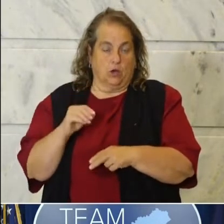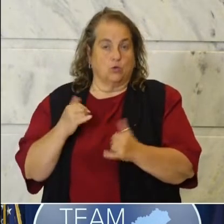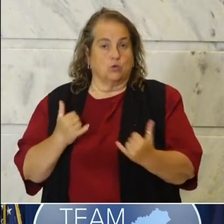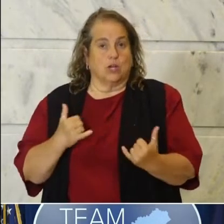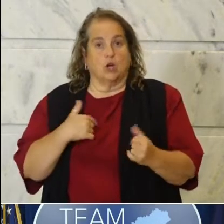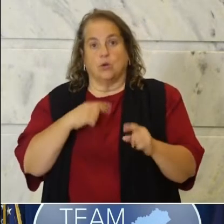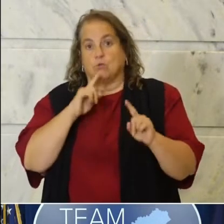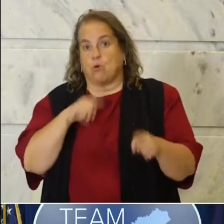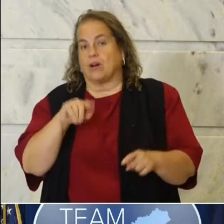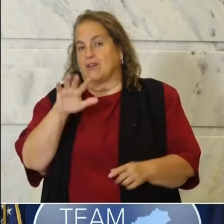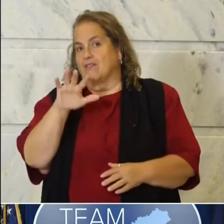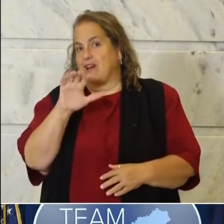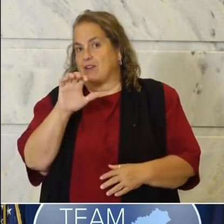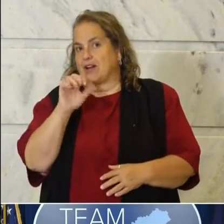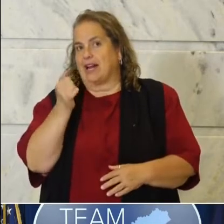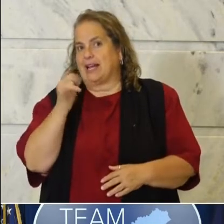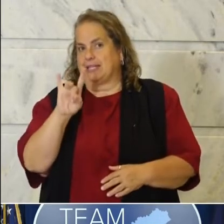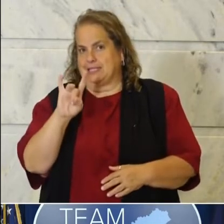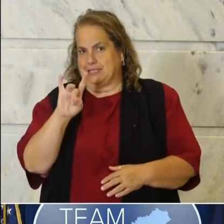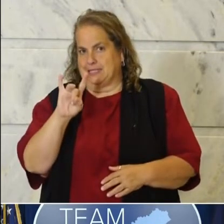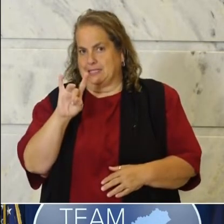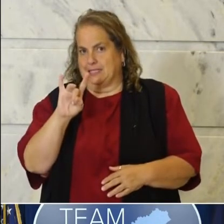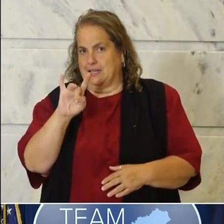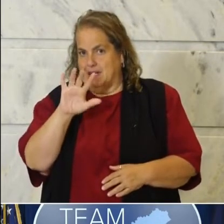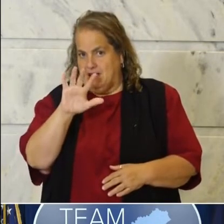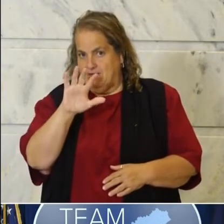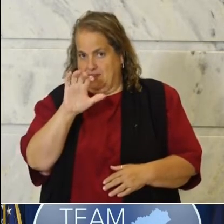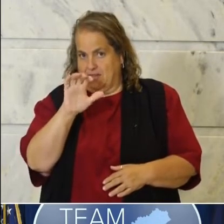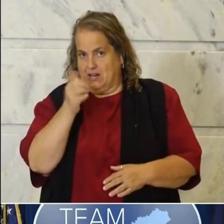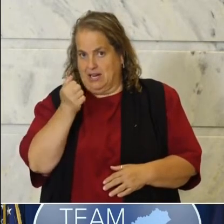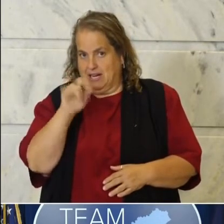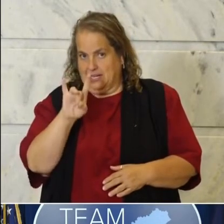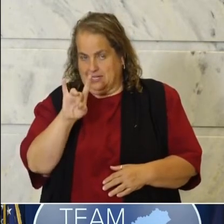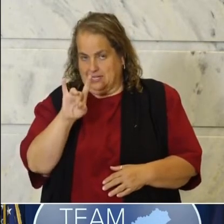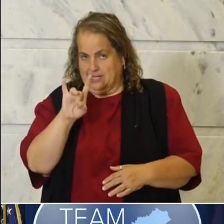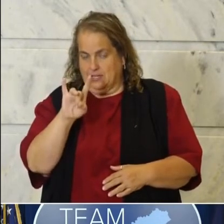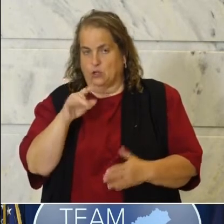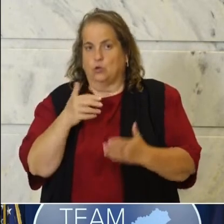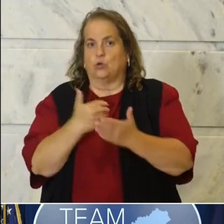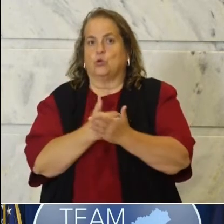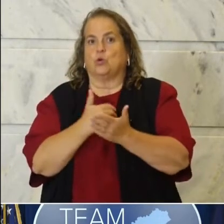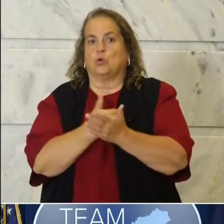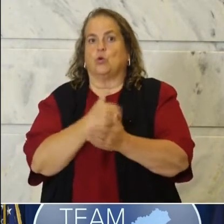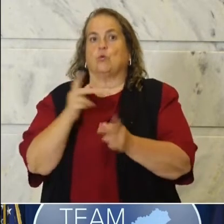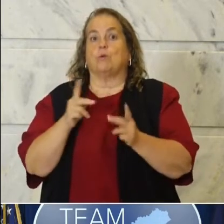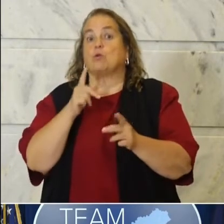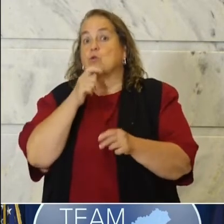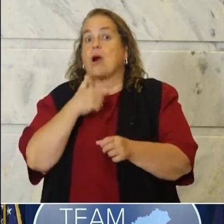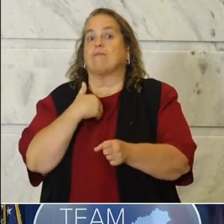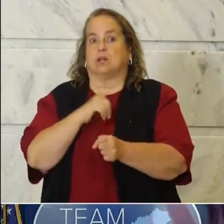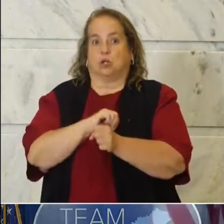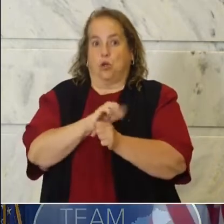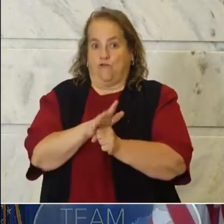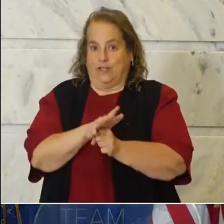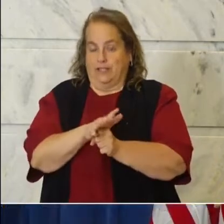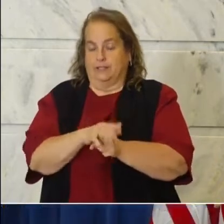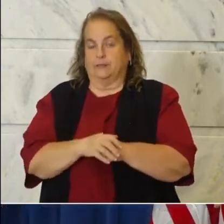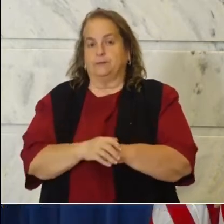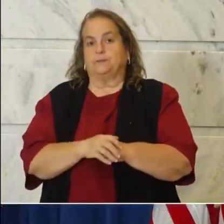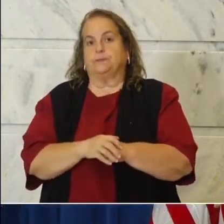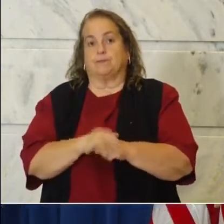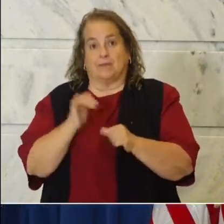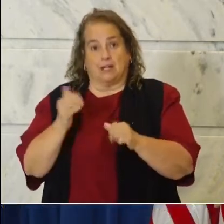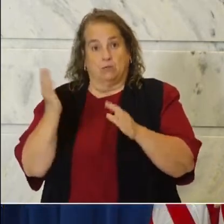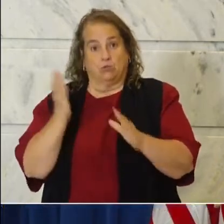reporting 518. That's 518 new cases of Cove in 19 that brings our total number